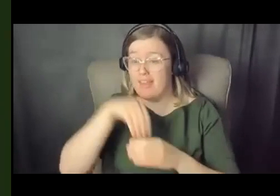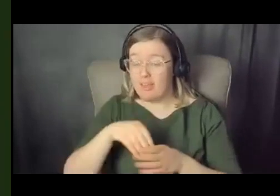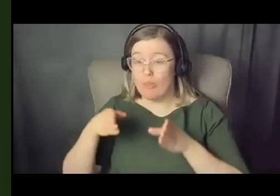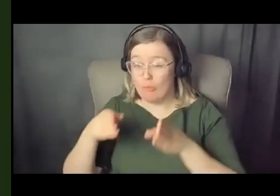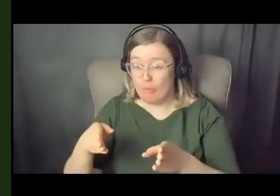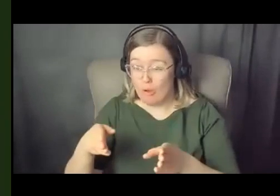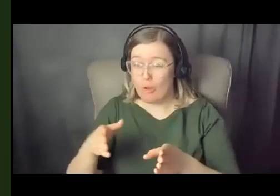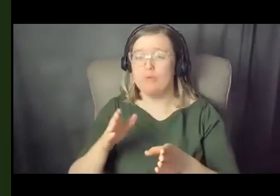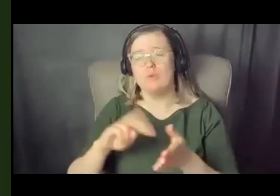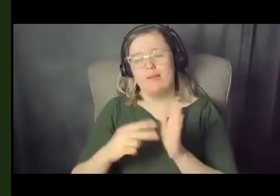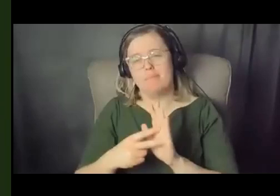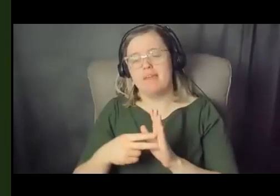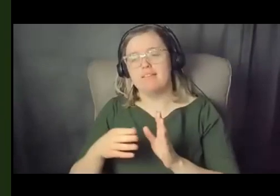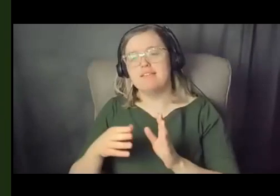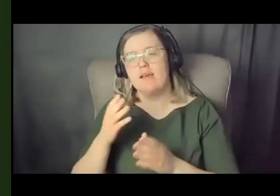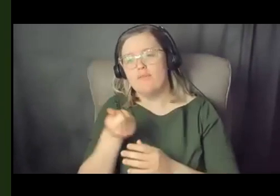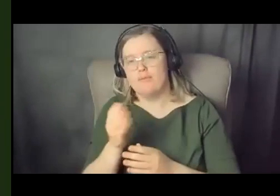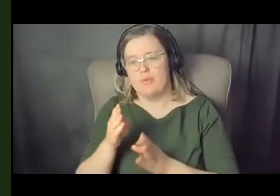So some lane closures when that occurs, and then the